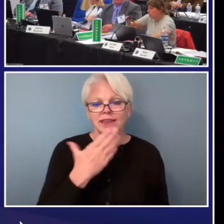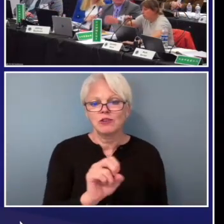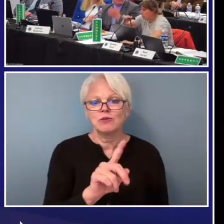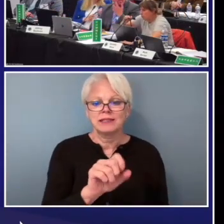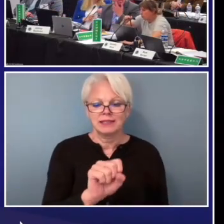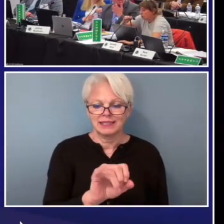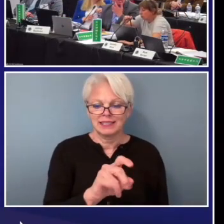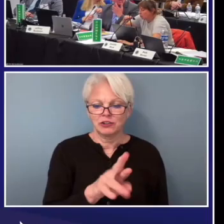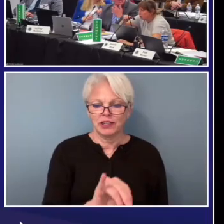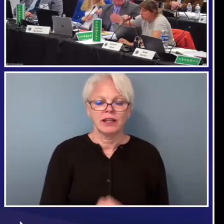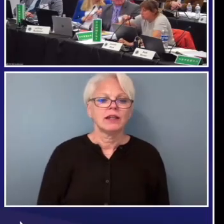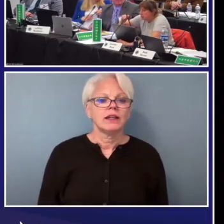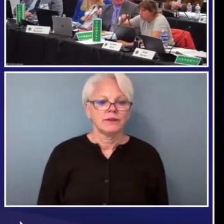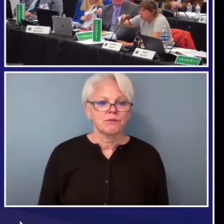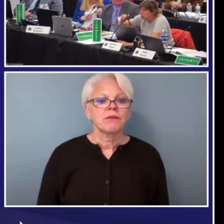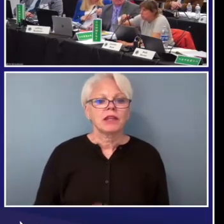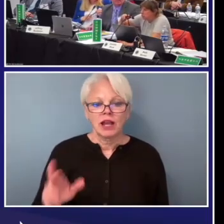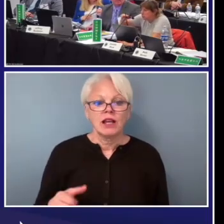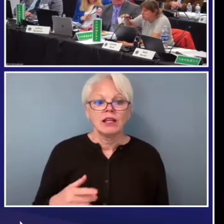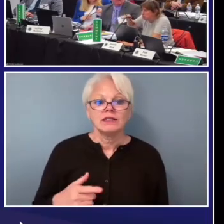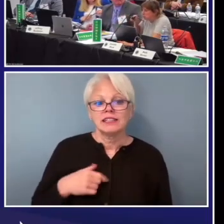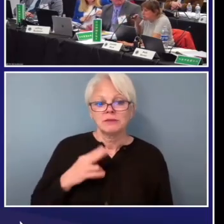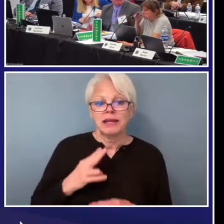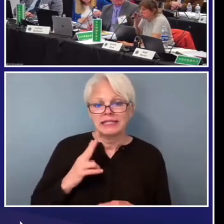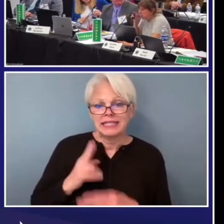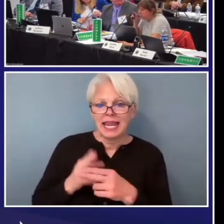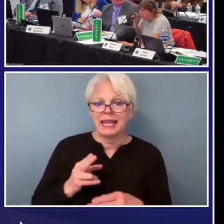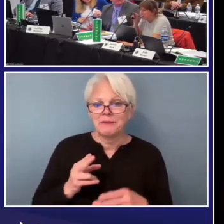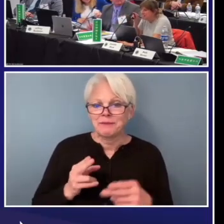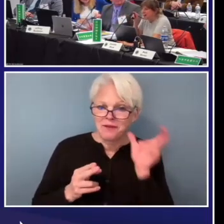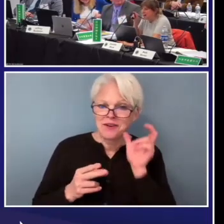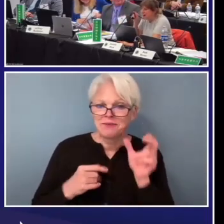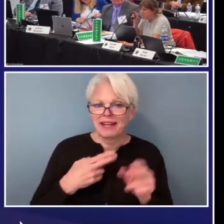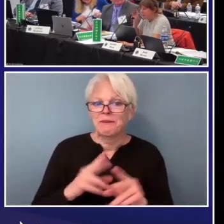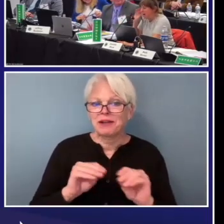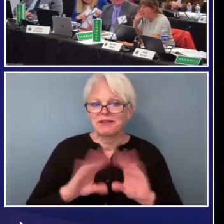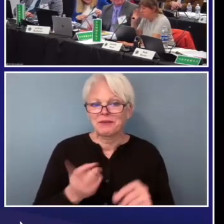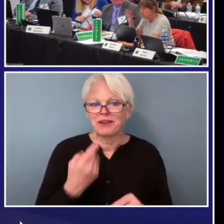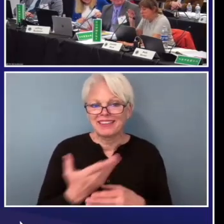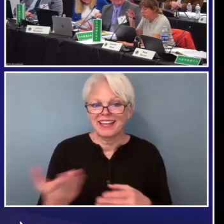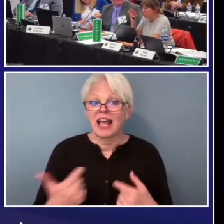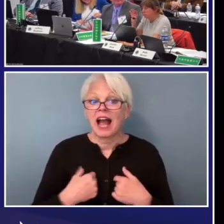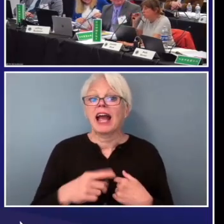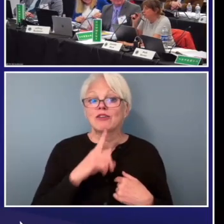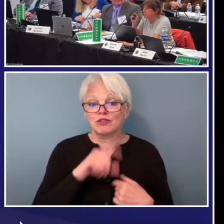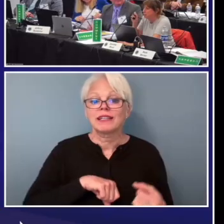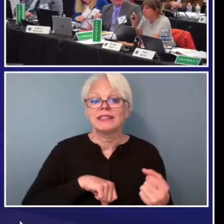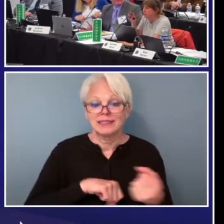Well since my name was mentioned, I just want to be clear on one thing. I have really support the separate and independent.